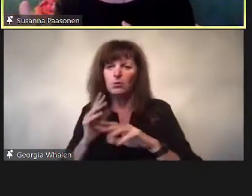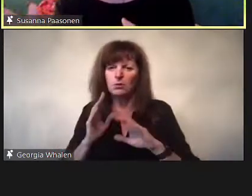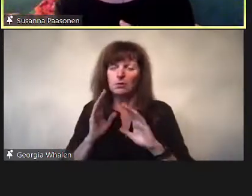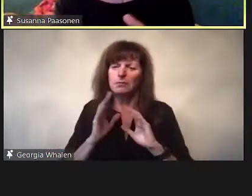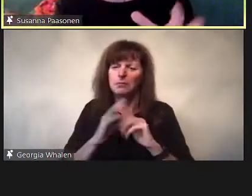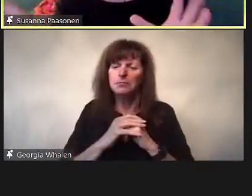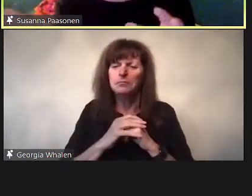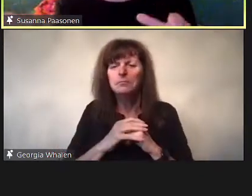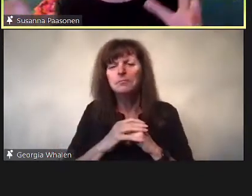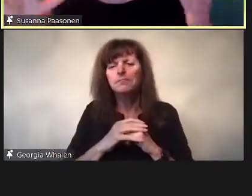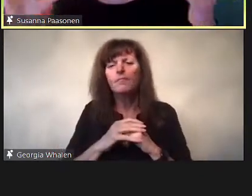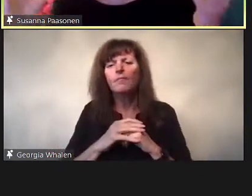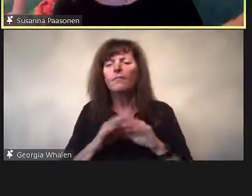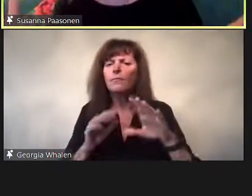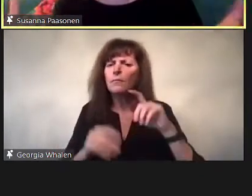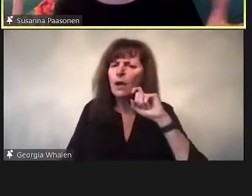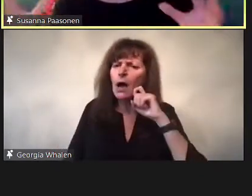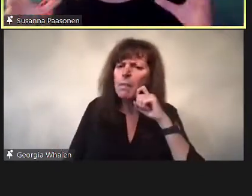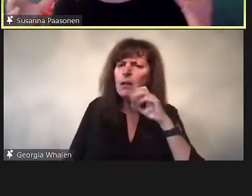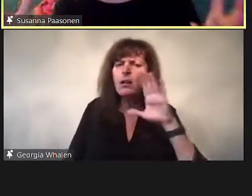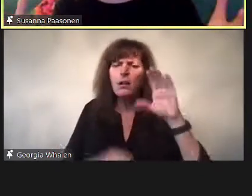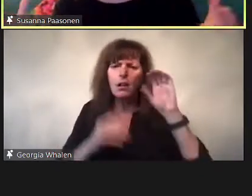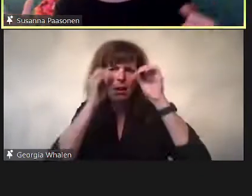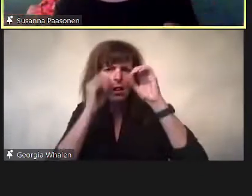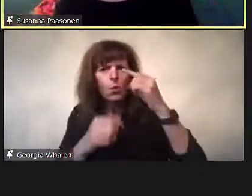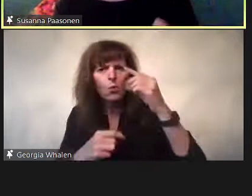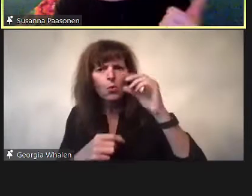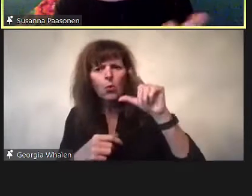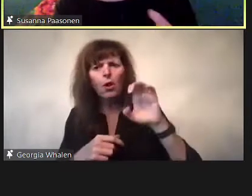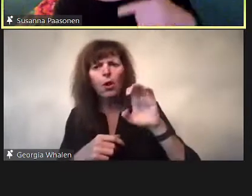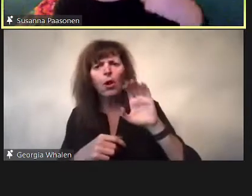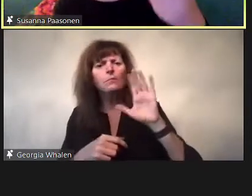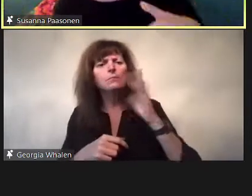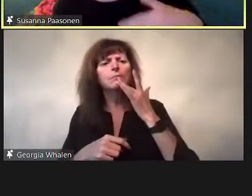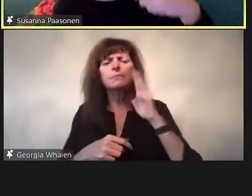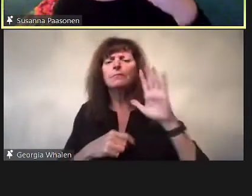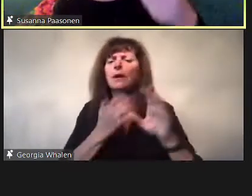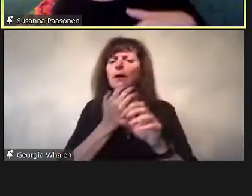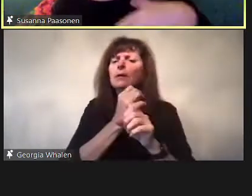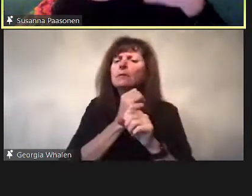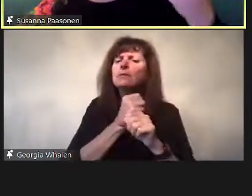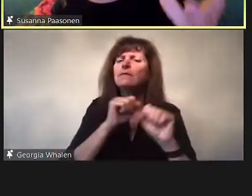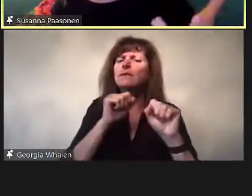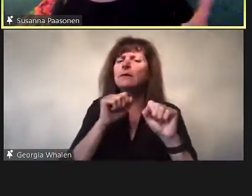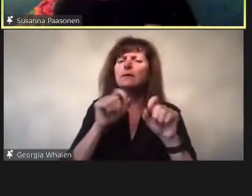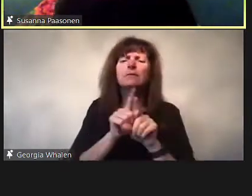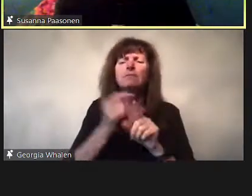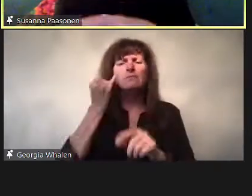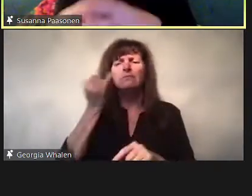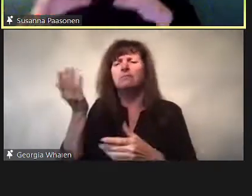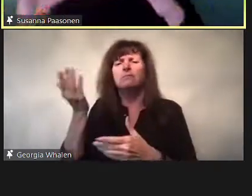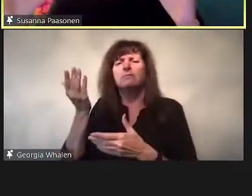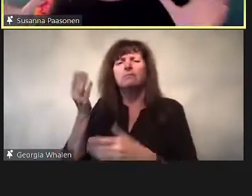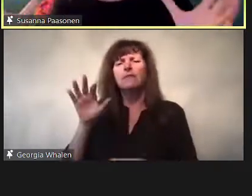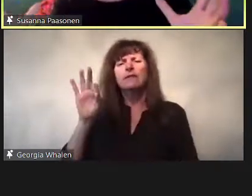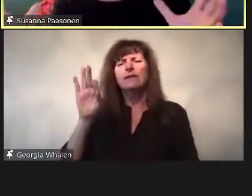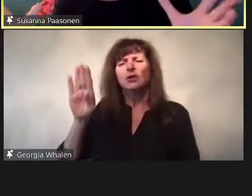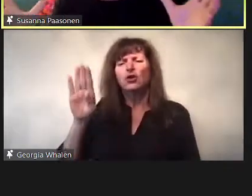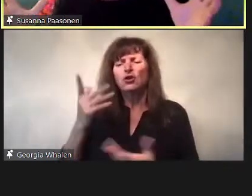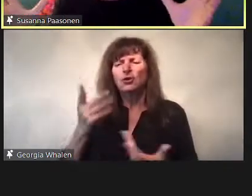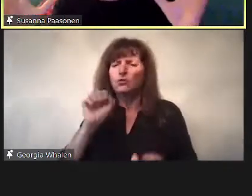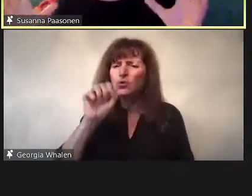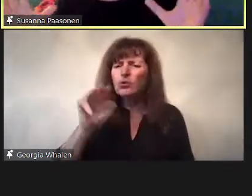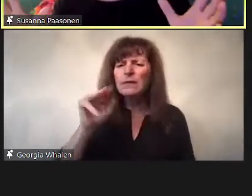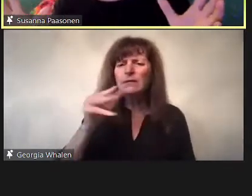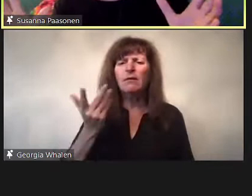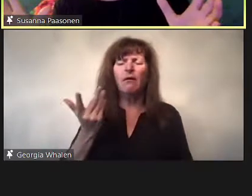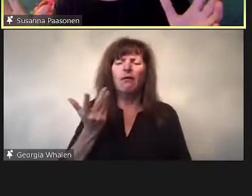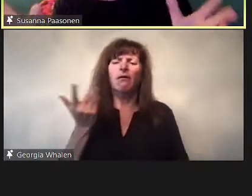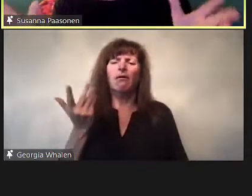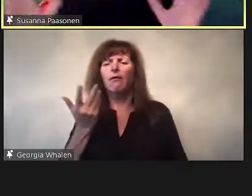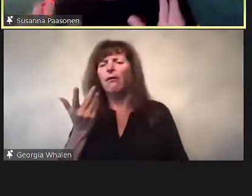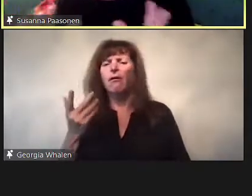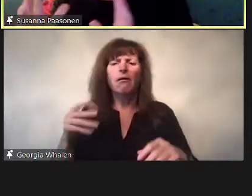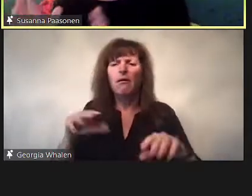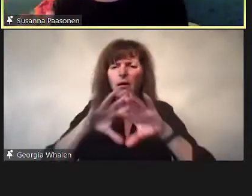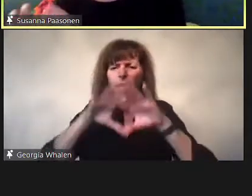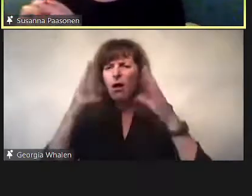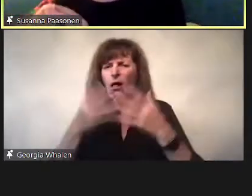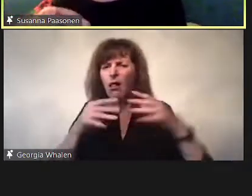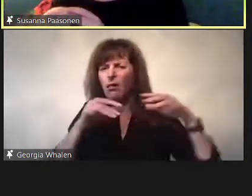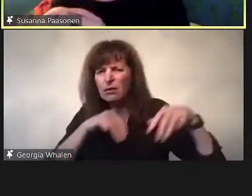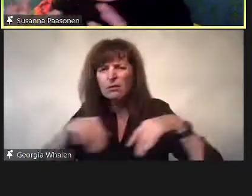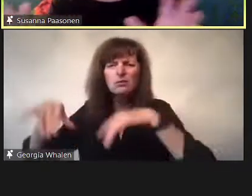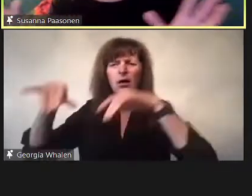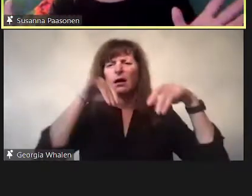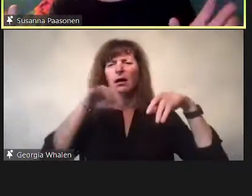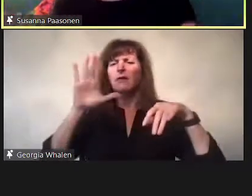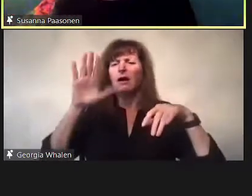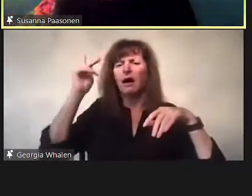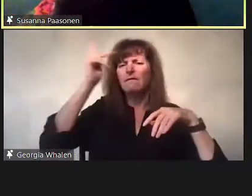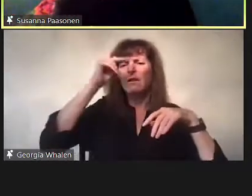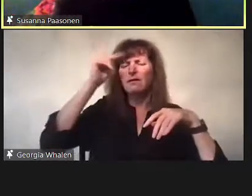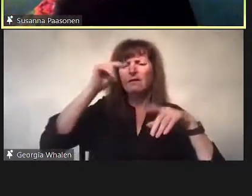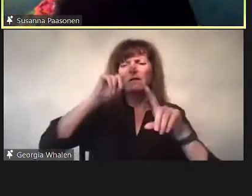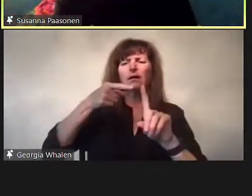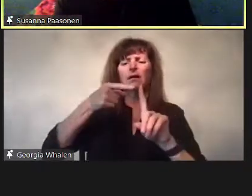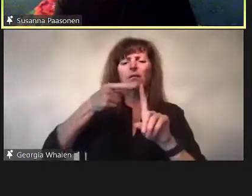They kind of hide and seek and also I would say, disconnection between what users want to do with apps and how the exchanges can take palce.